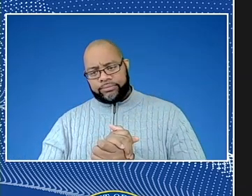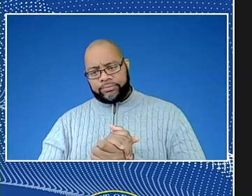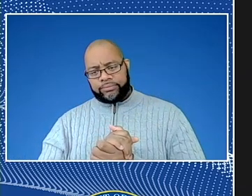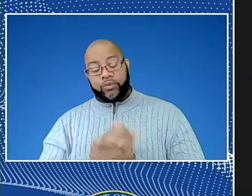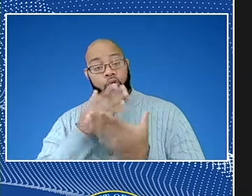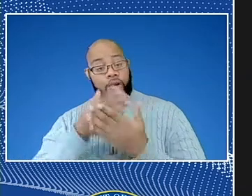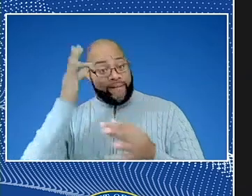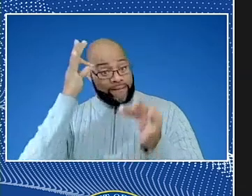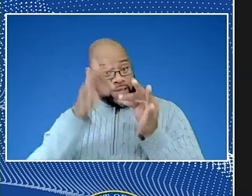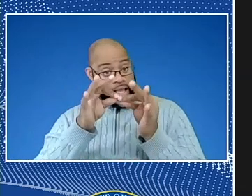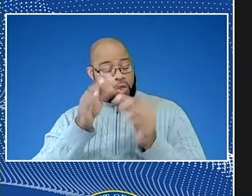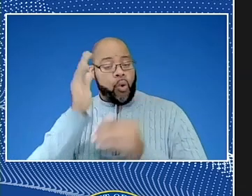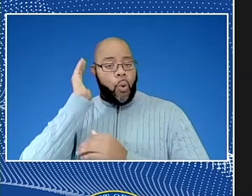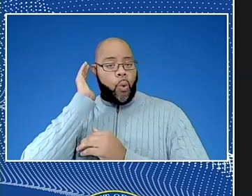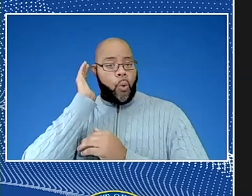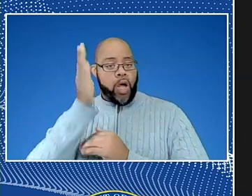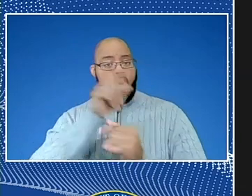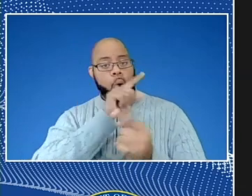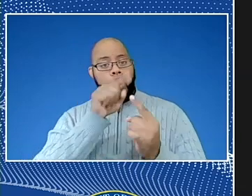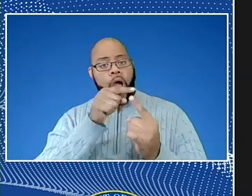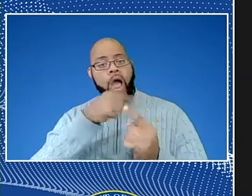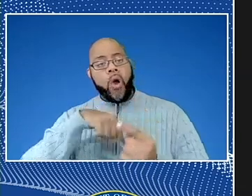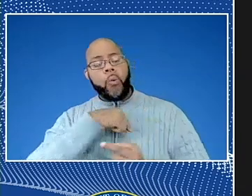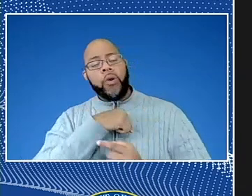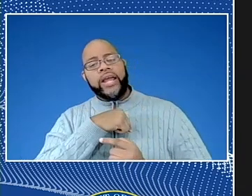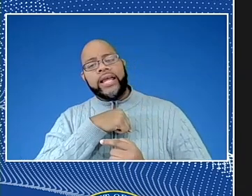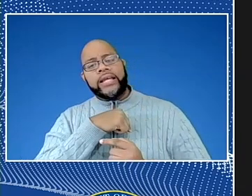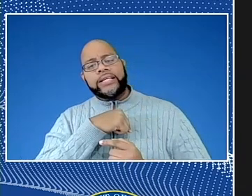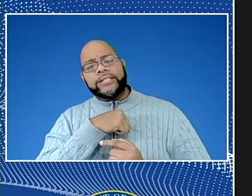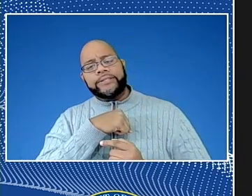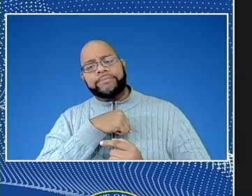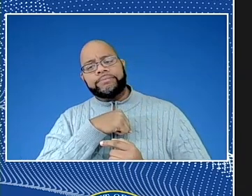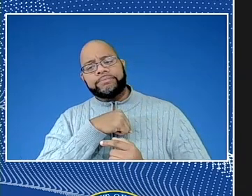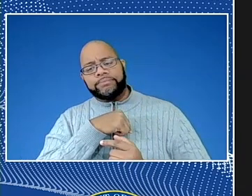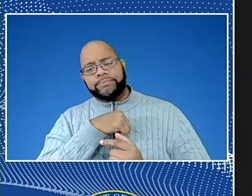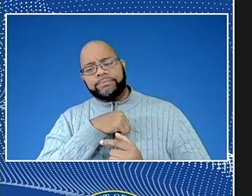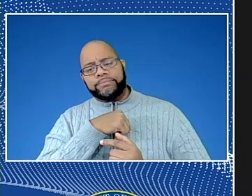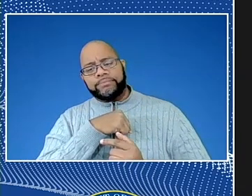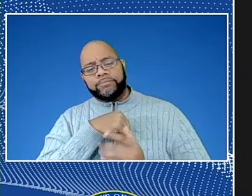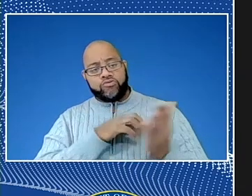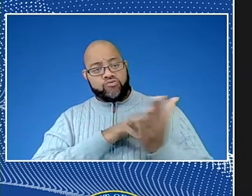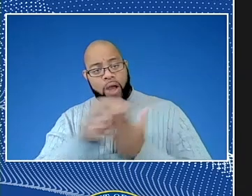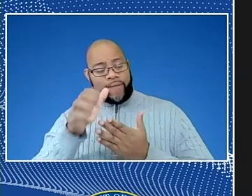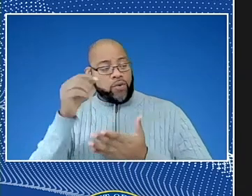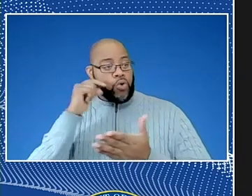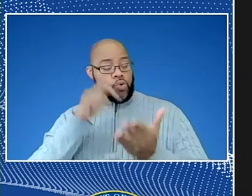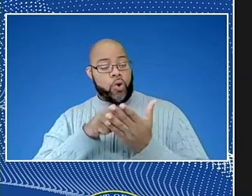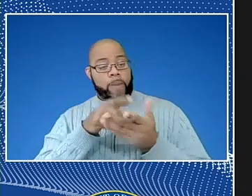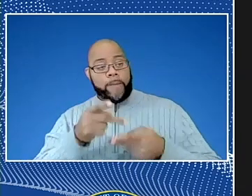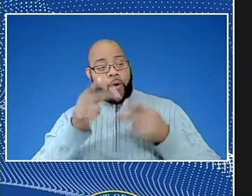when we craft our notice of proposed rulemaking, and we put this information